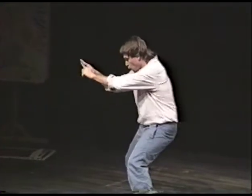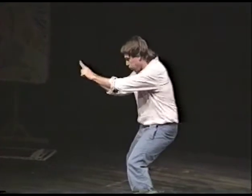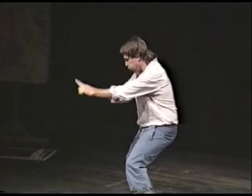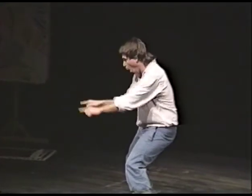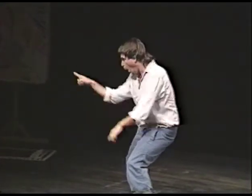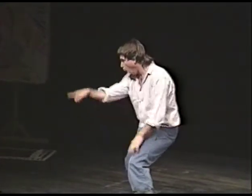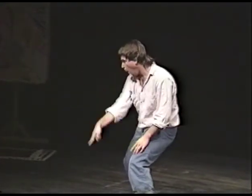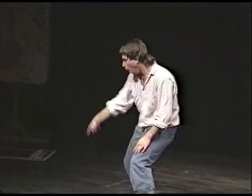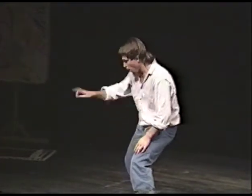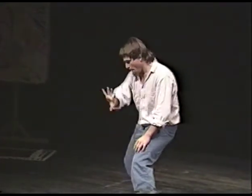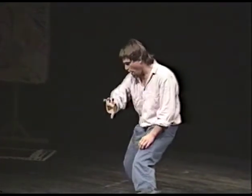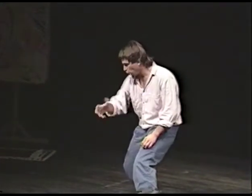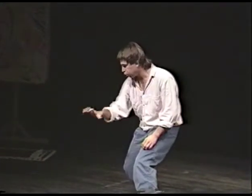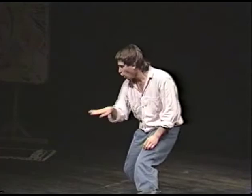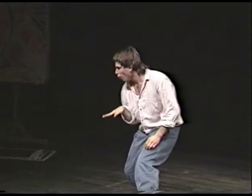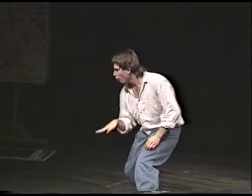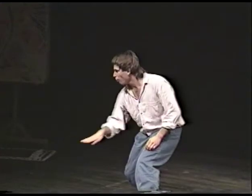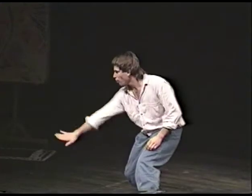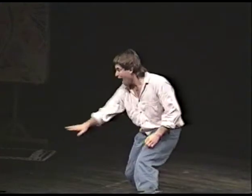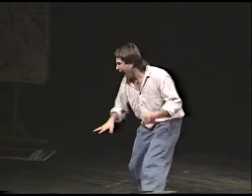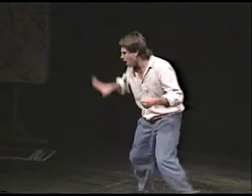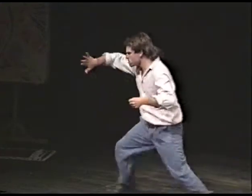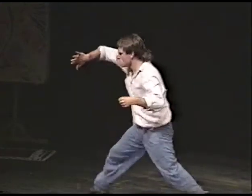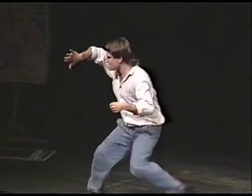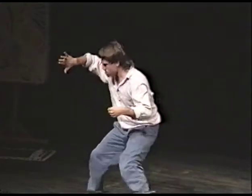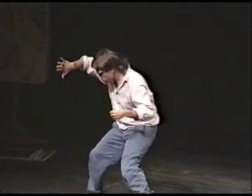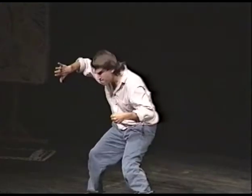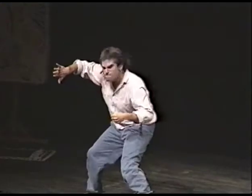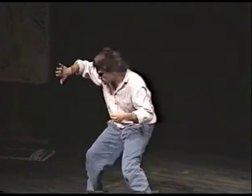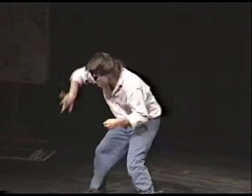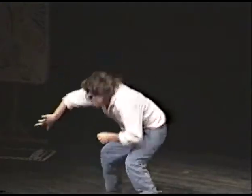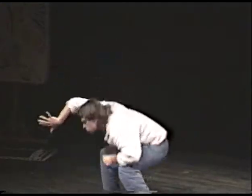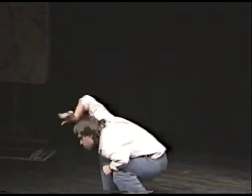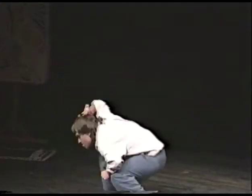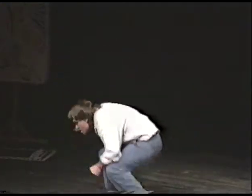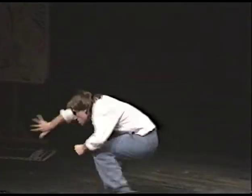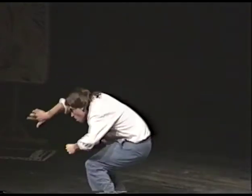through a crack in the wall. The boy follows.